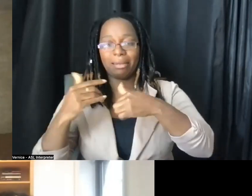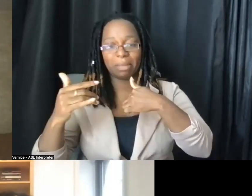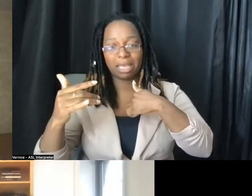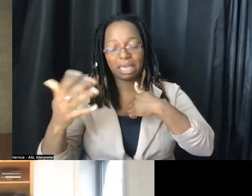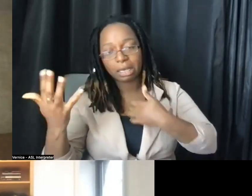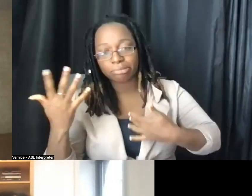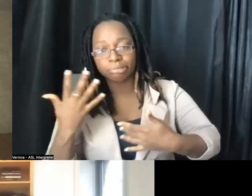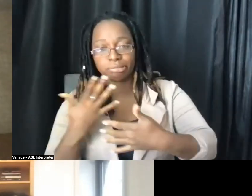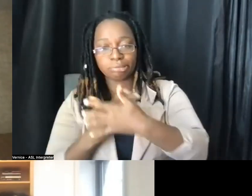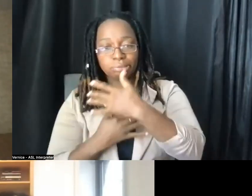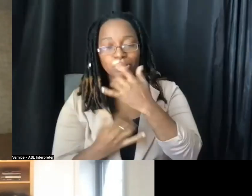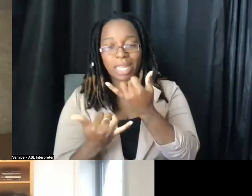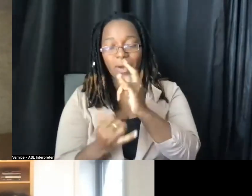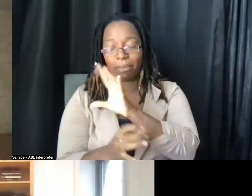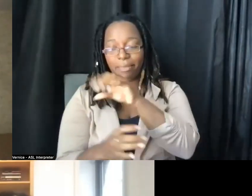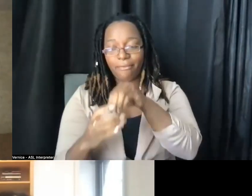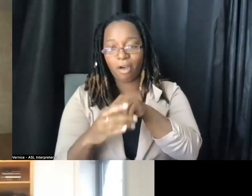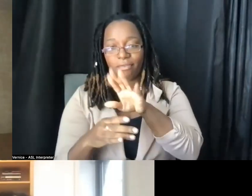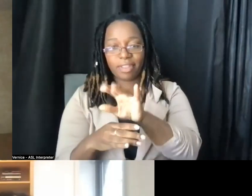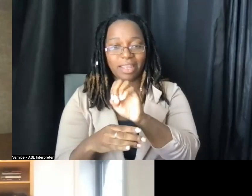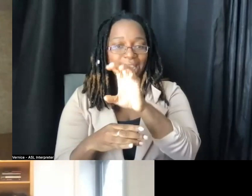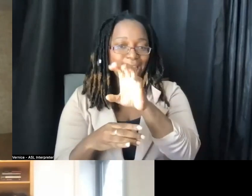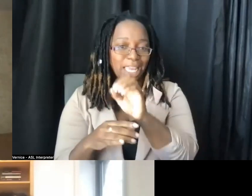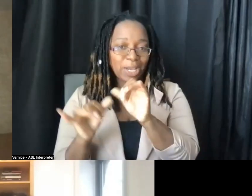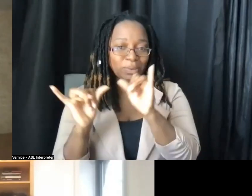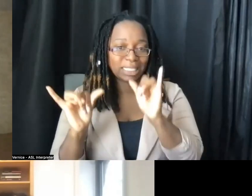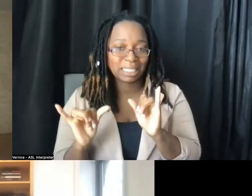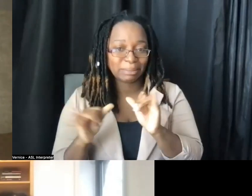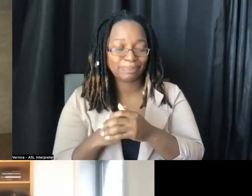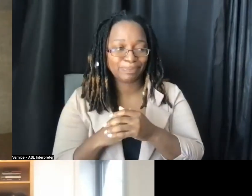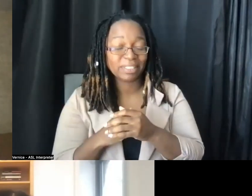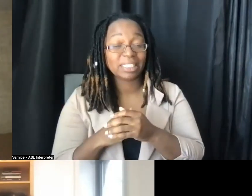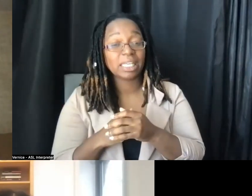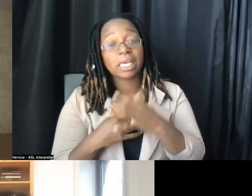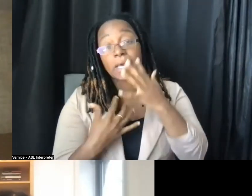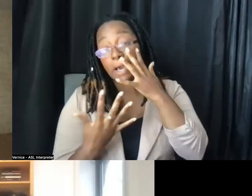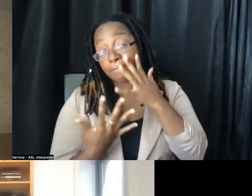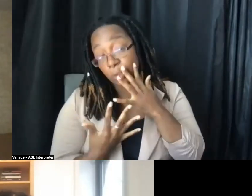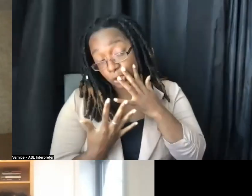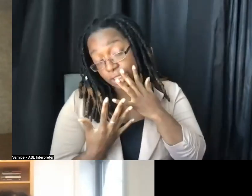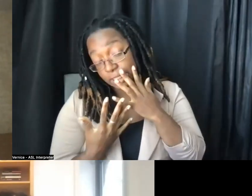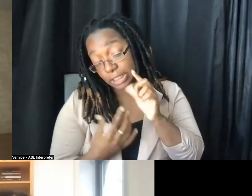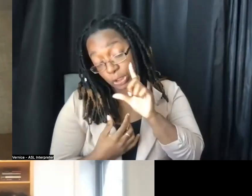following me and I just became part of that ecosystem. Unfortunately, Twitter is not as conducive to that